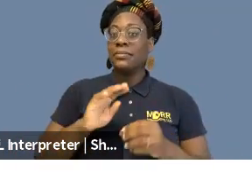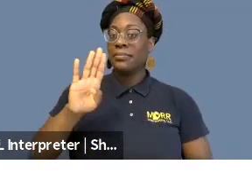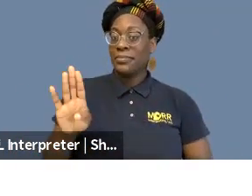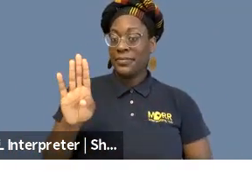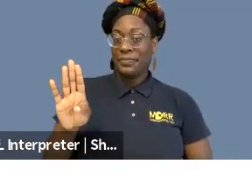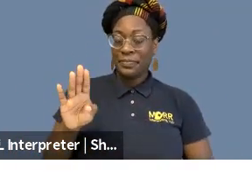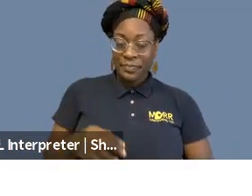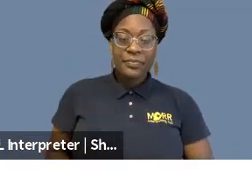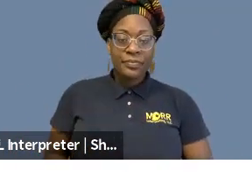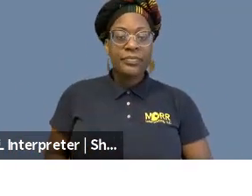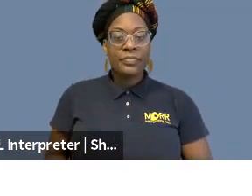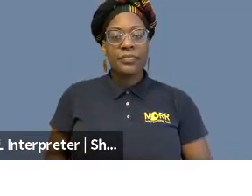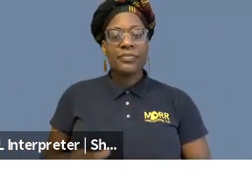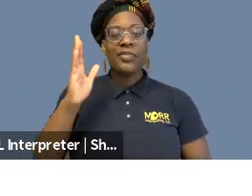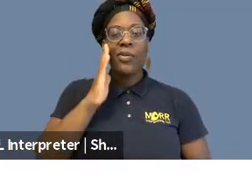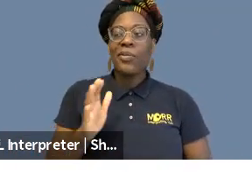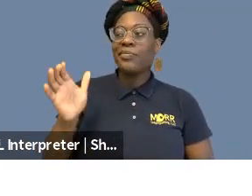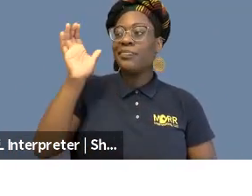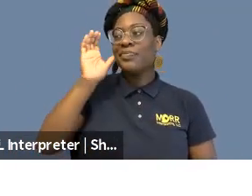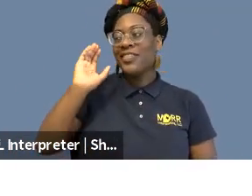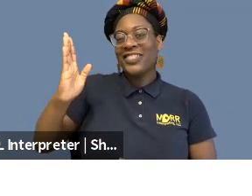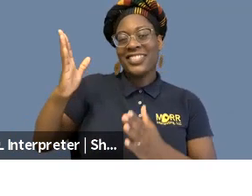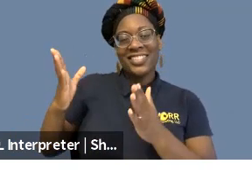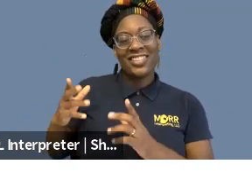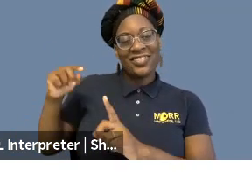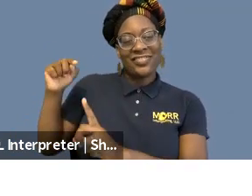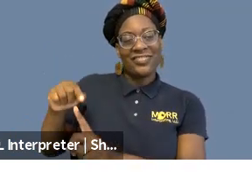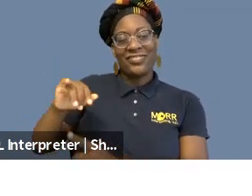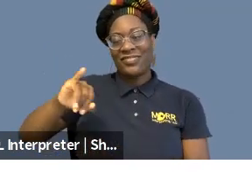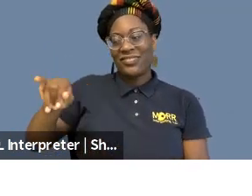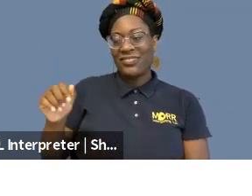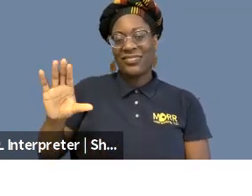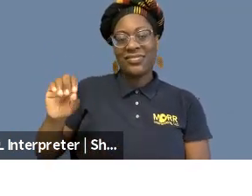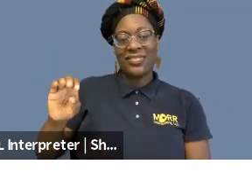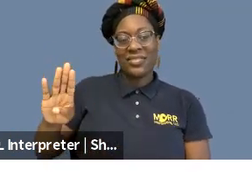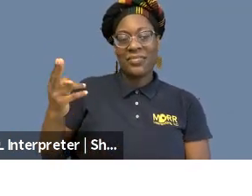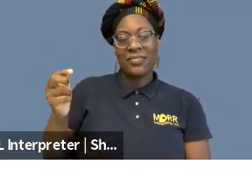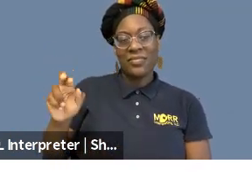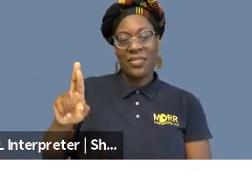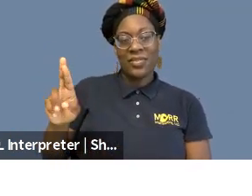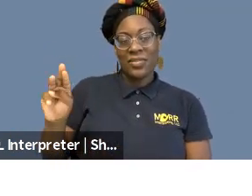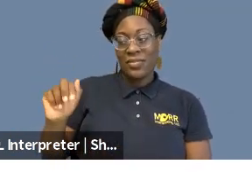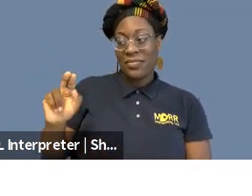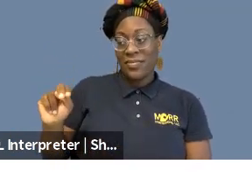hearing Jacob Herman and he's going to be talking to us about consulting on multimodal texts.